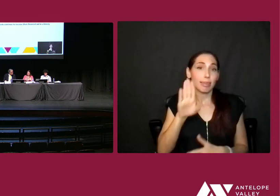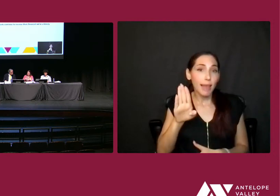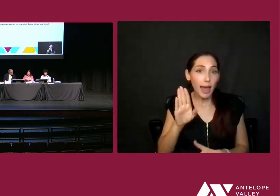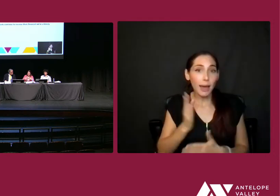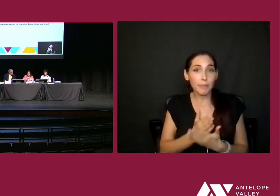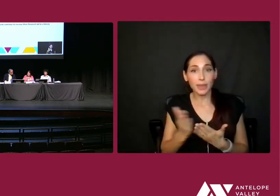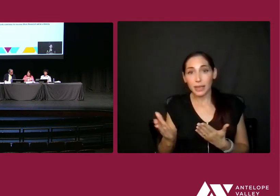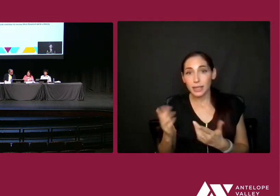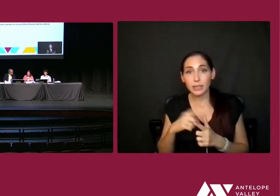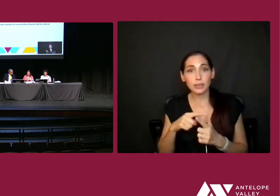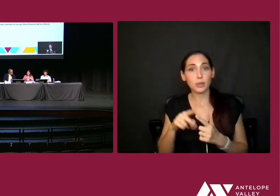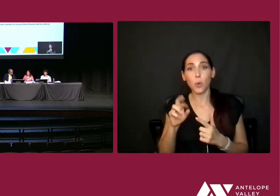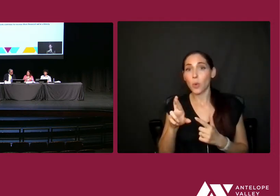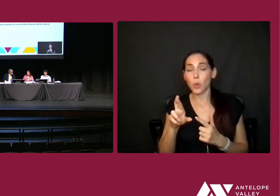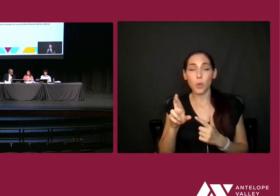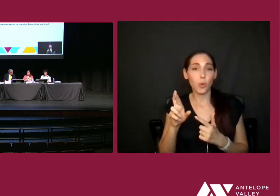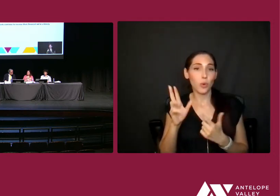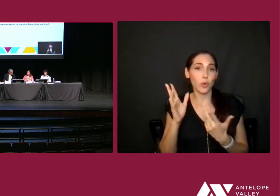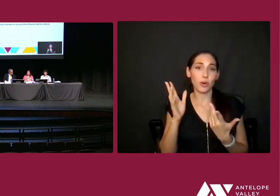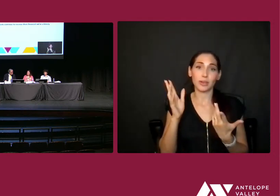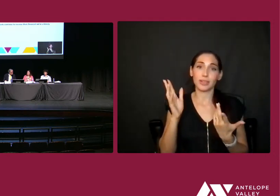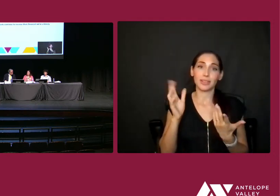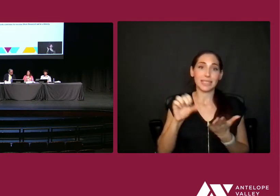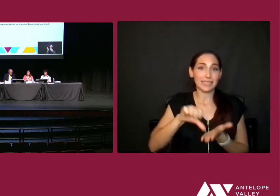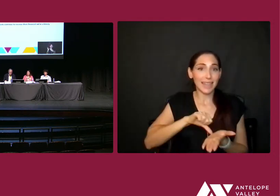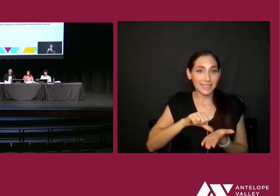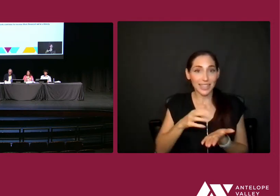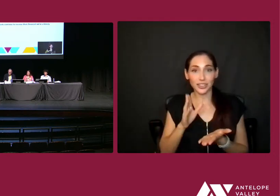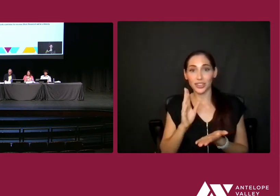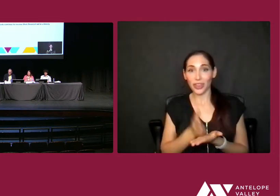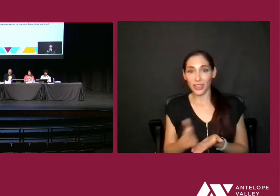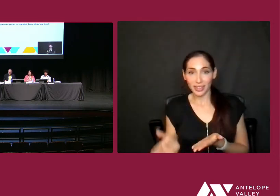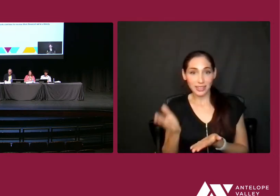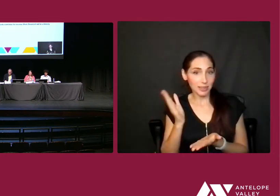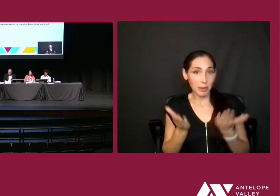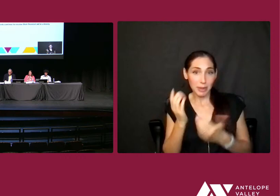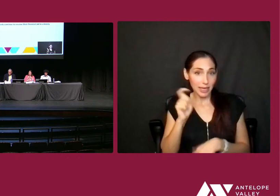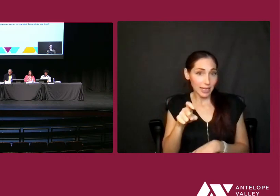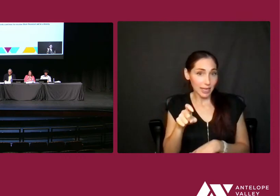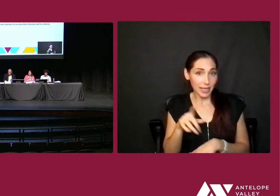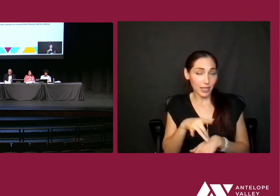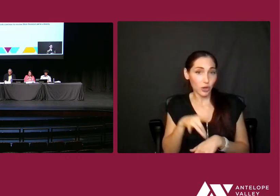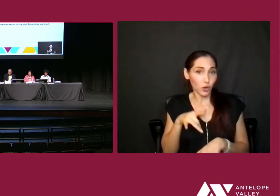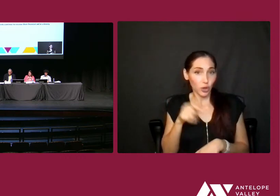dissection kits, et cetera, that they may have needed early on in the semester.